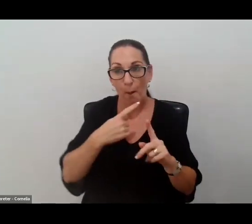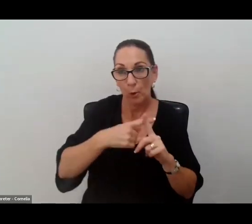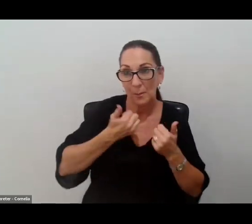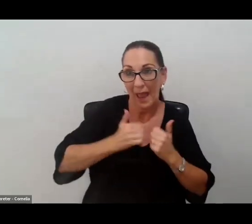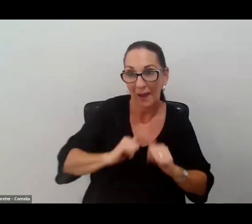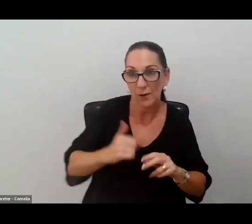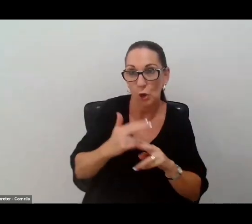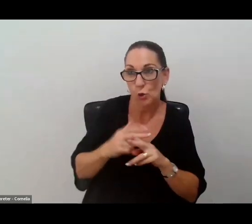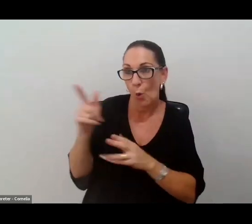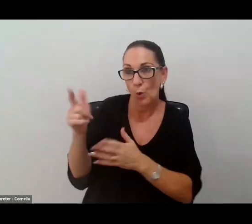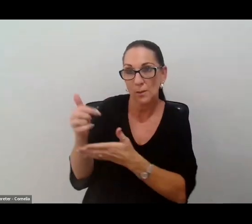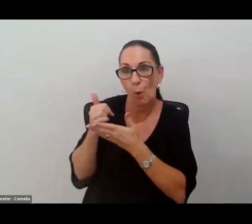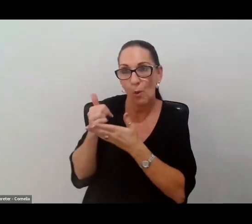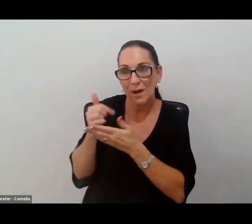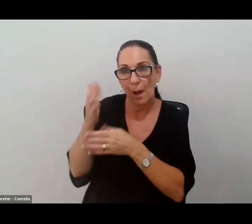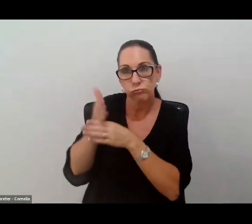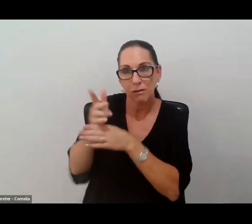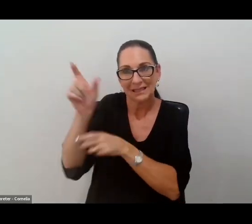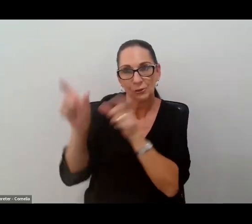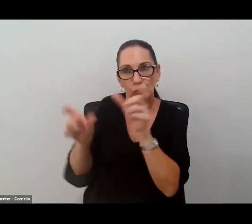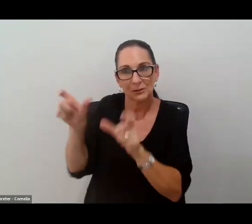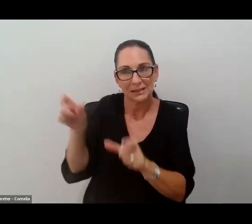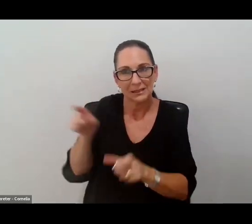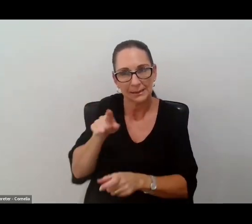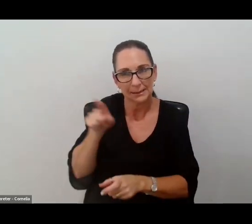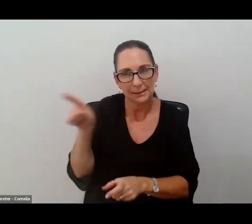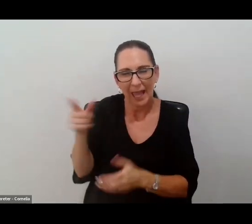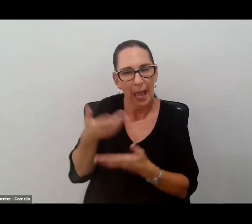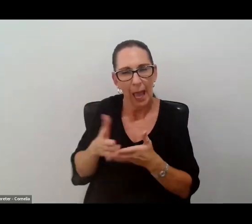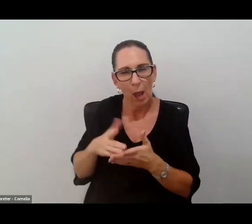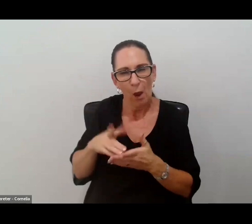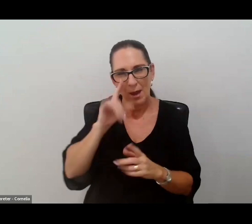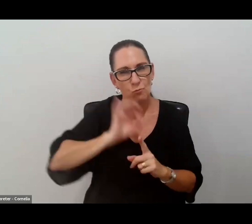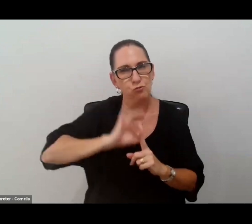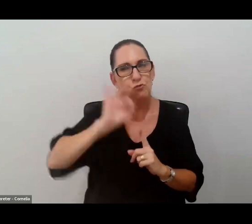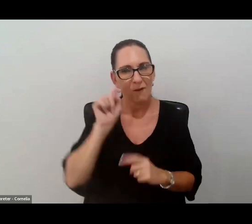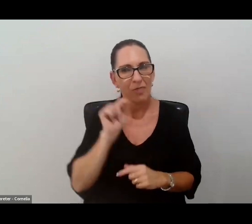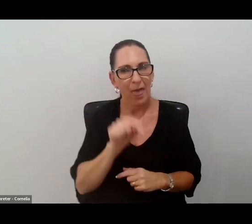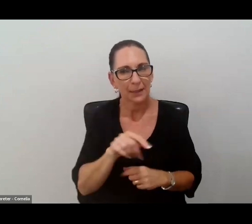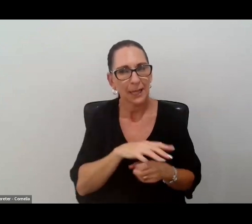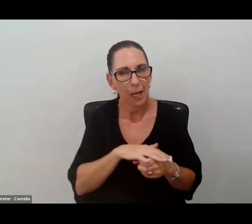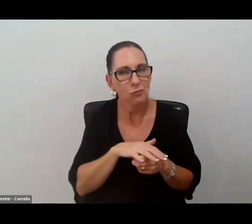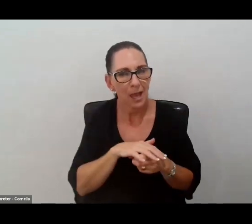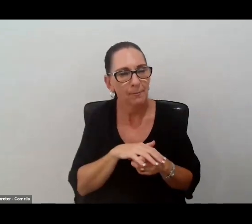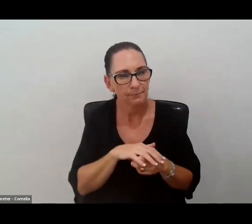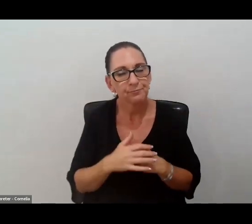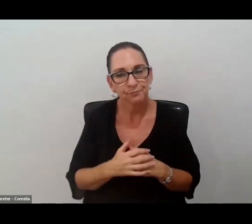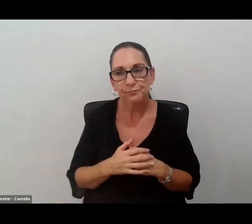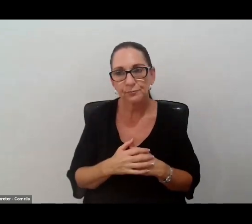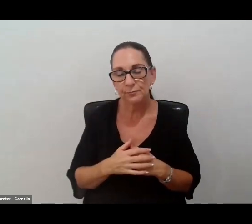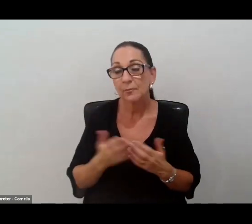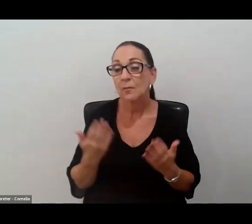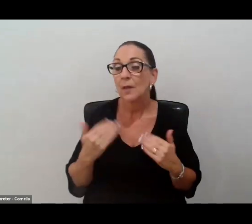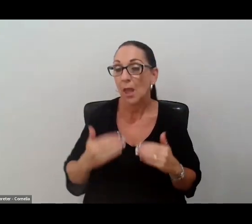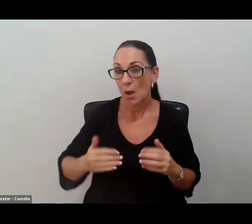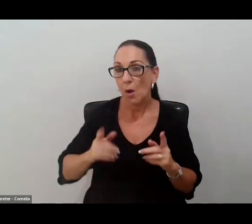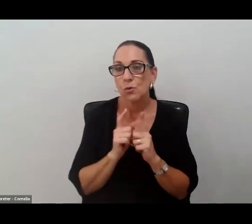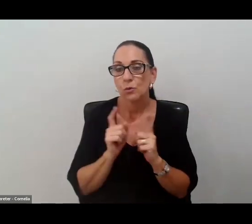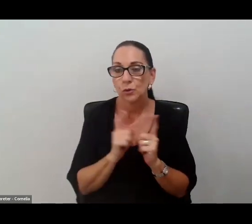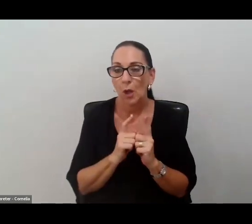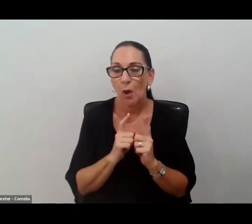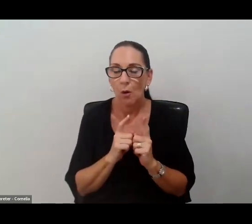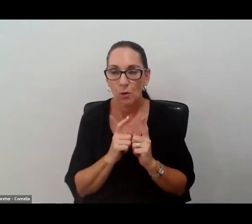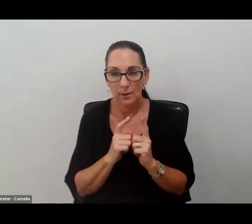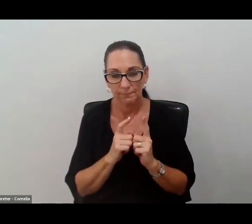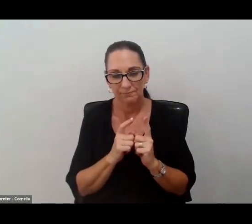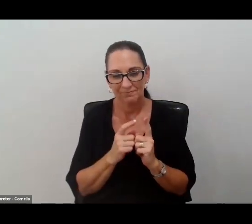how we can strengthen that area of the market. We're also looking at what can we do in terms